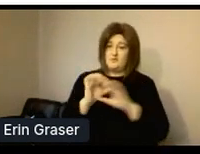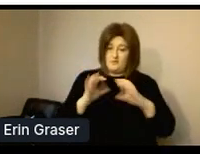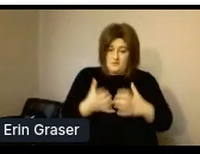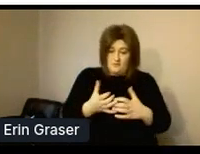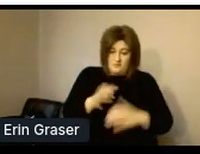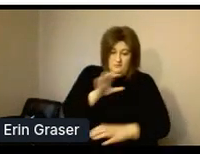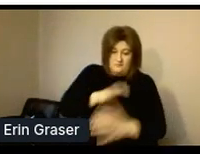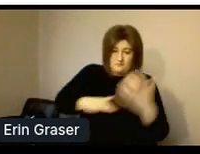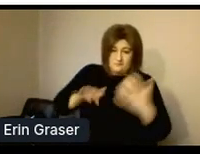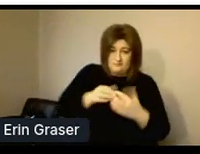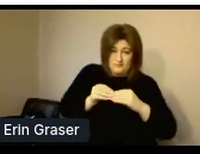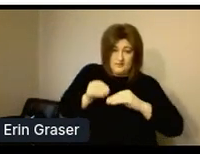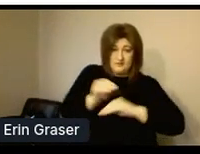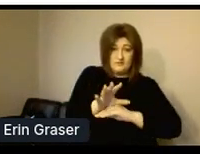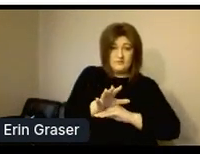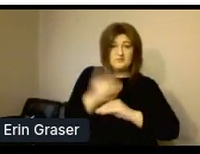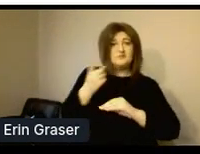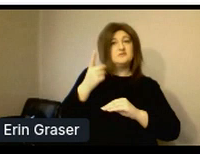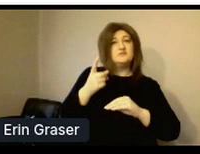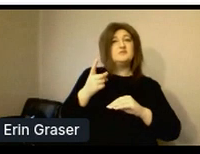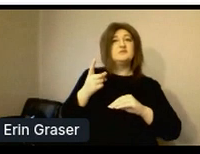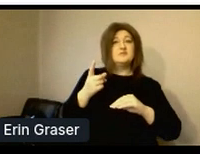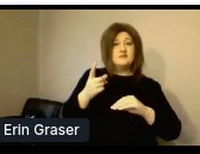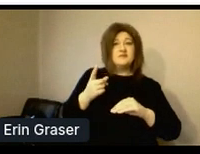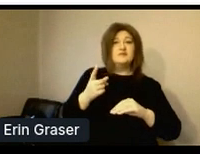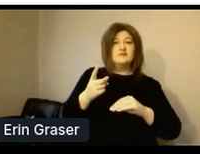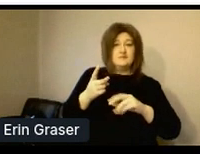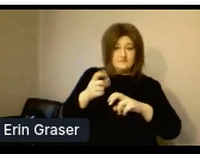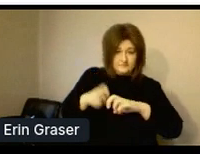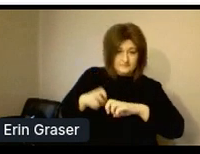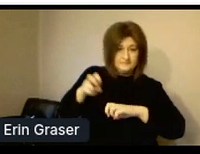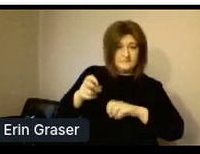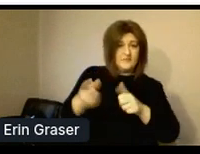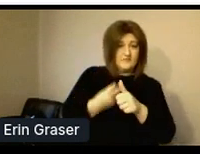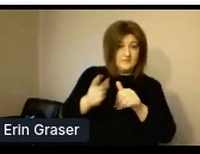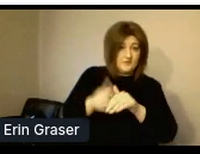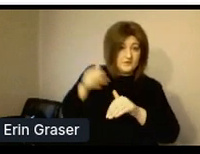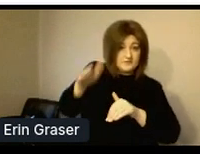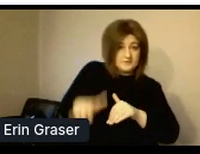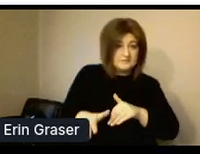I ask for you to step out and start